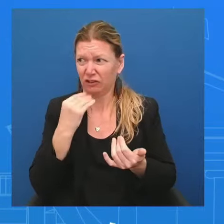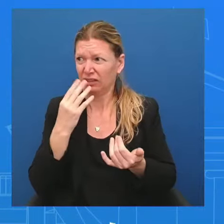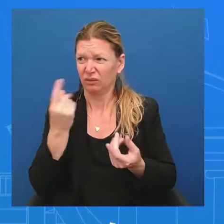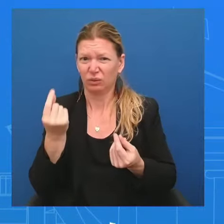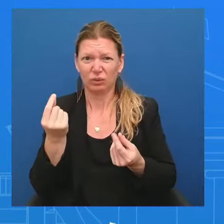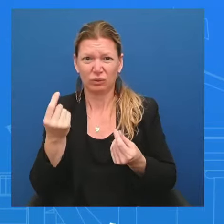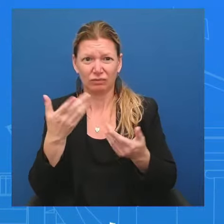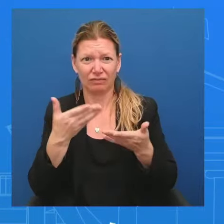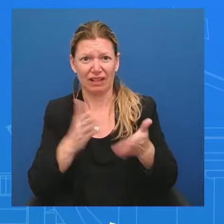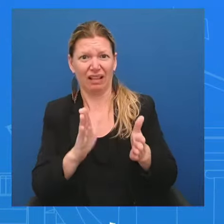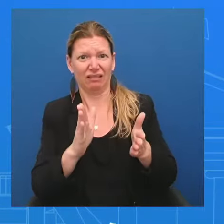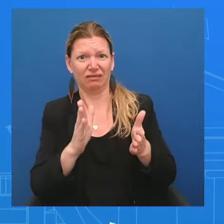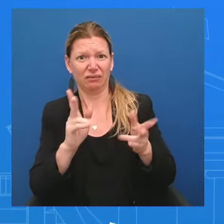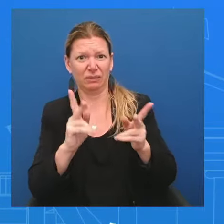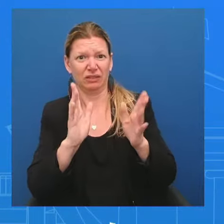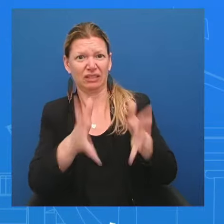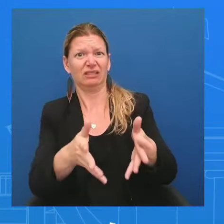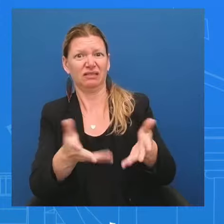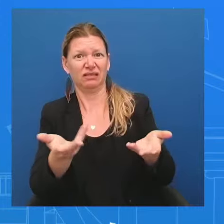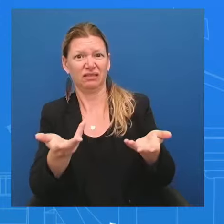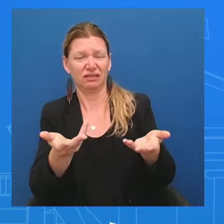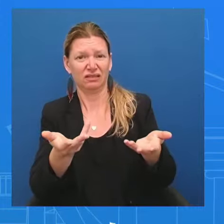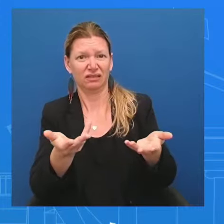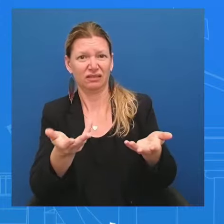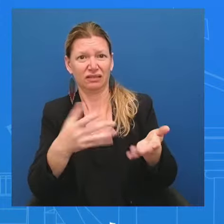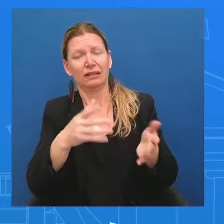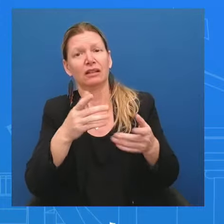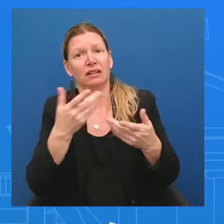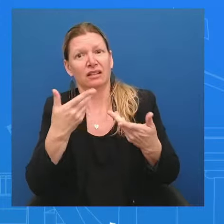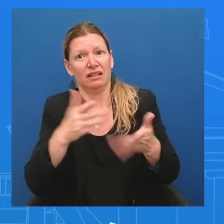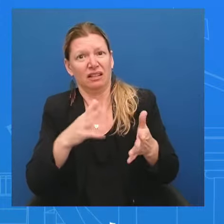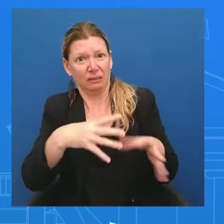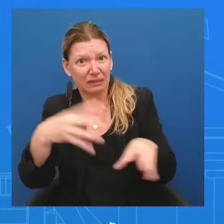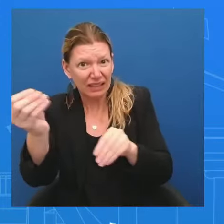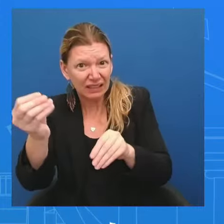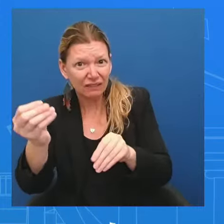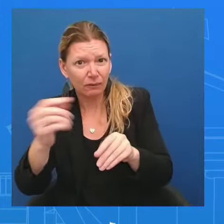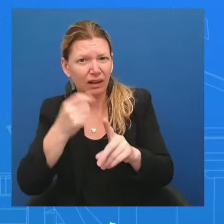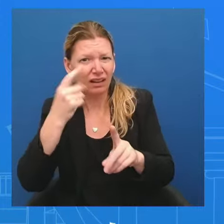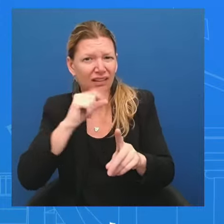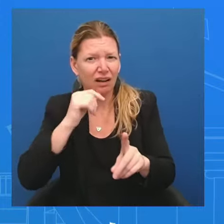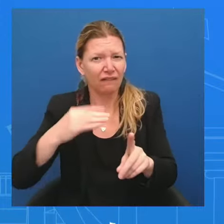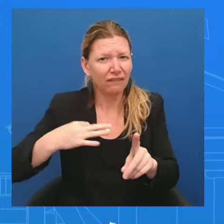So how could be this any different from your insistence that it has to be a good plan,